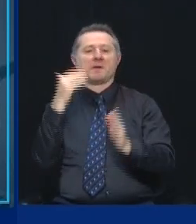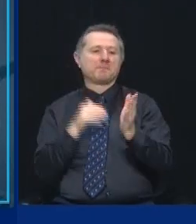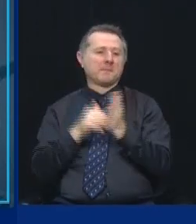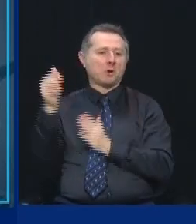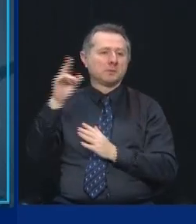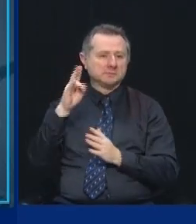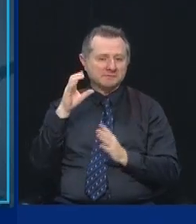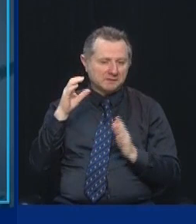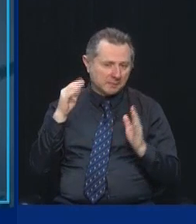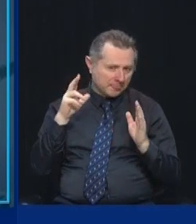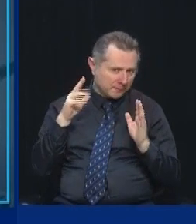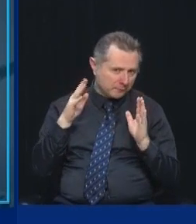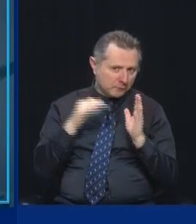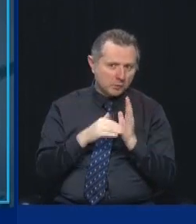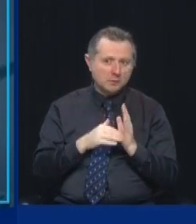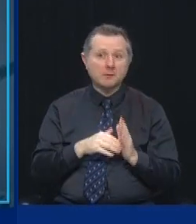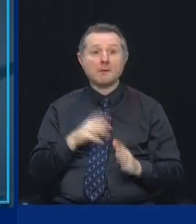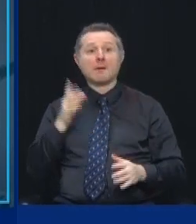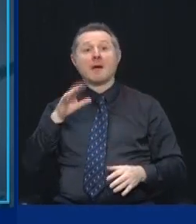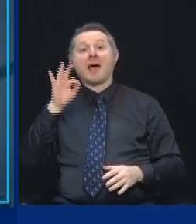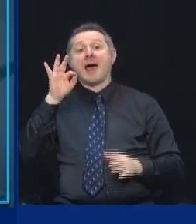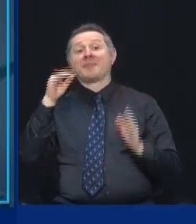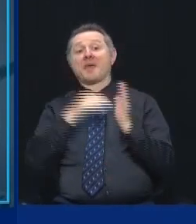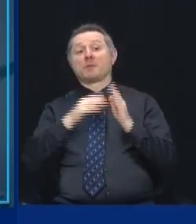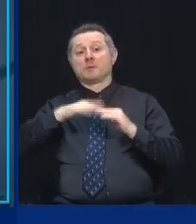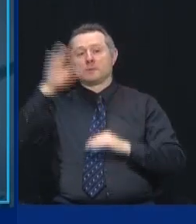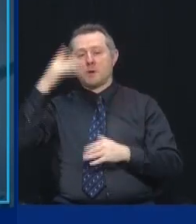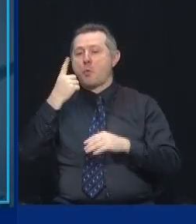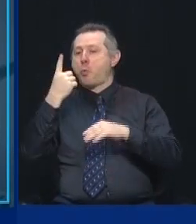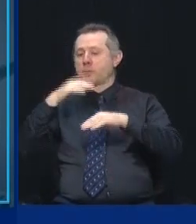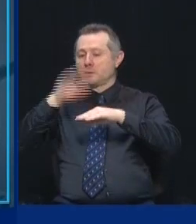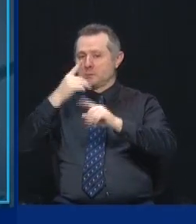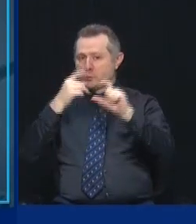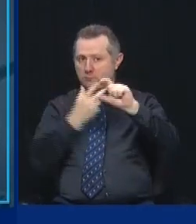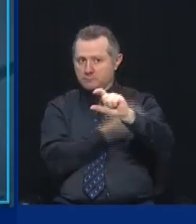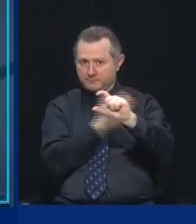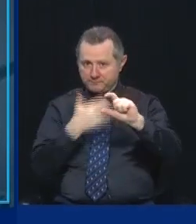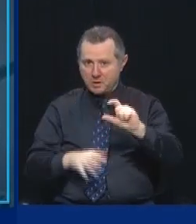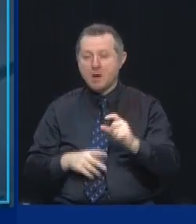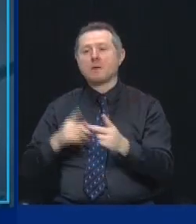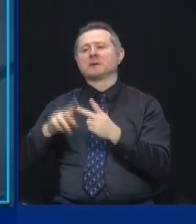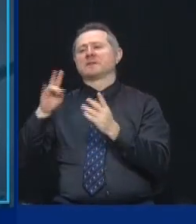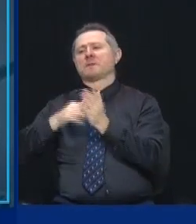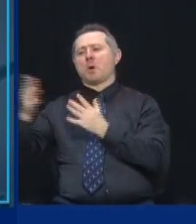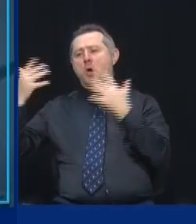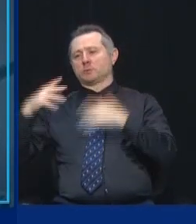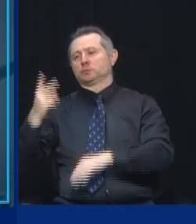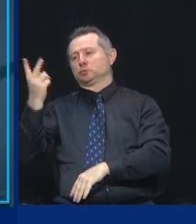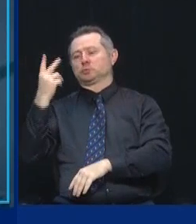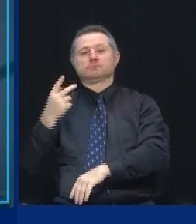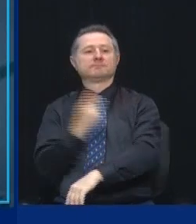WE'RE TALKING 2.05 TO 2.09. SIGH DON'T KNOW IF STATISTICALLY, THAT'S RELEVANT.